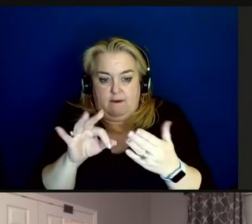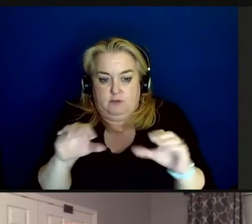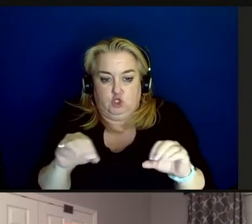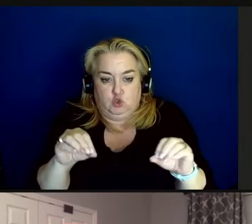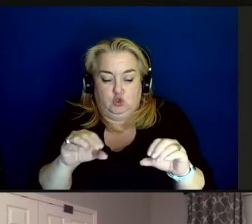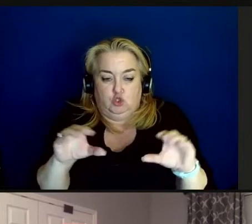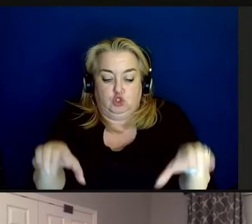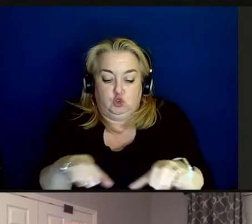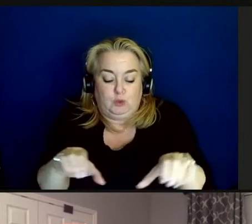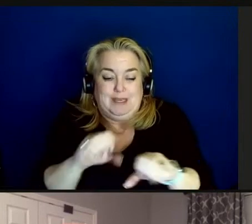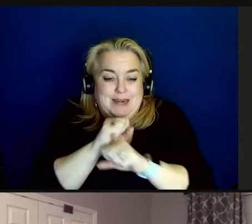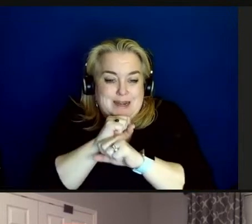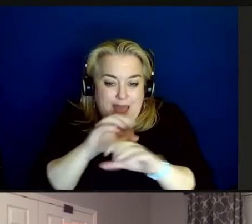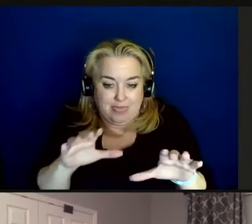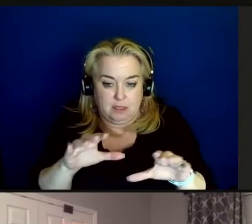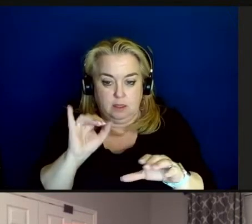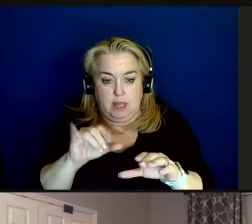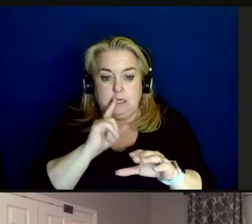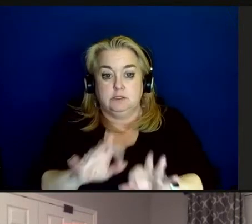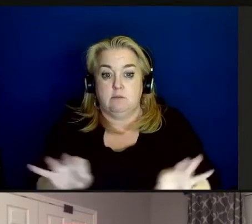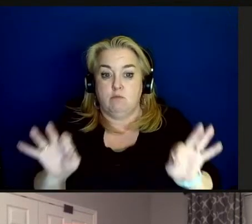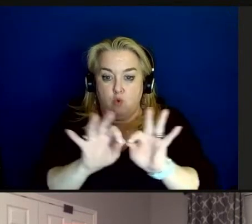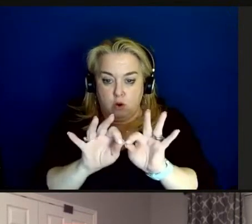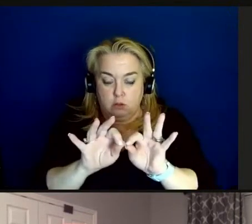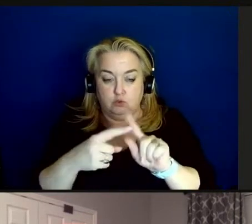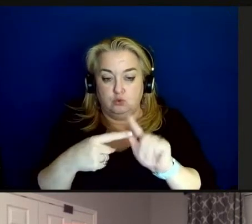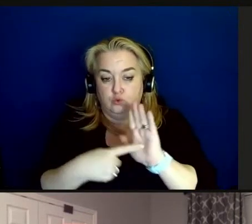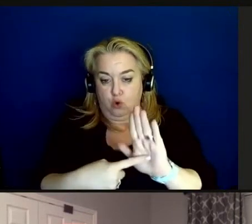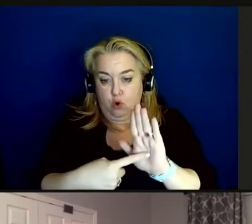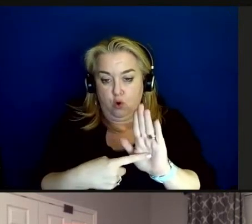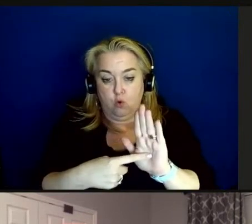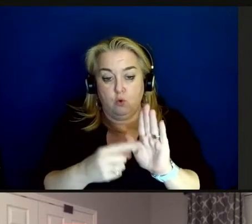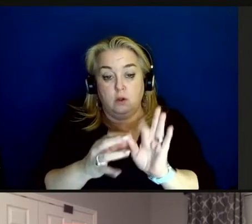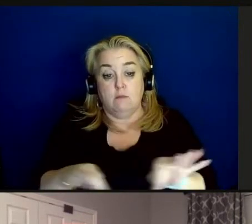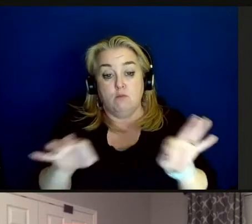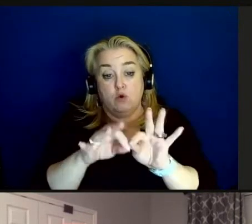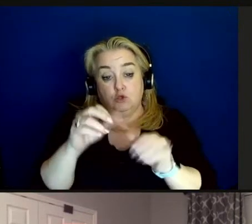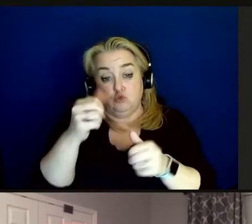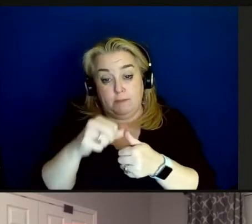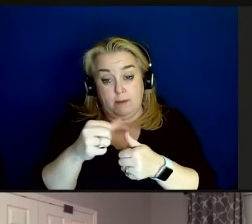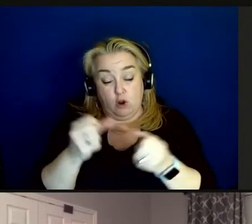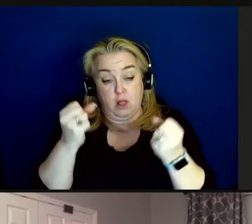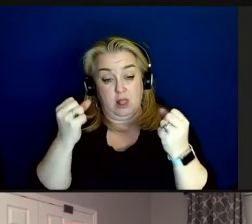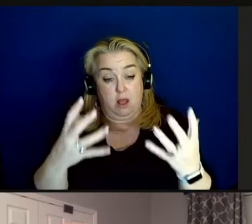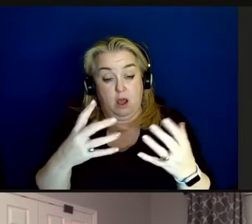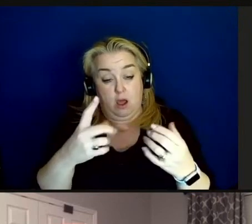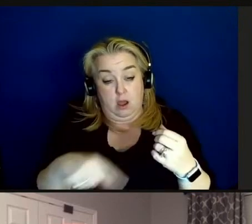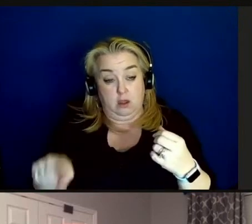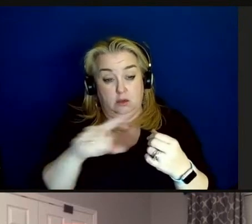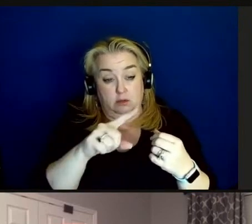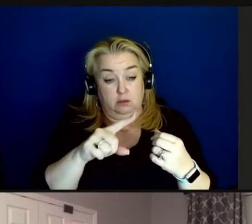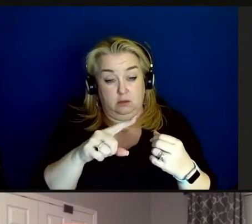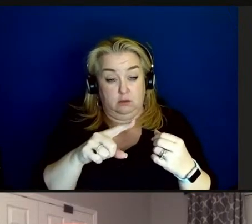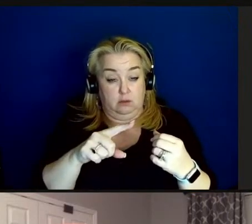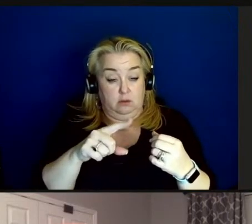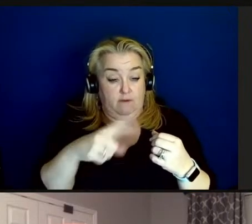HOW MANY POLICE OFFICERS OR WHAT IS IT? WHAT ARE THE RAMIFICATIONS DOING?